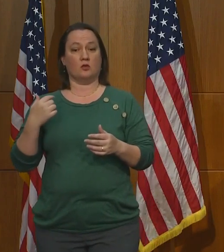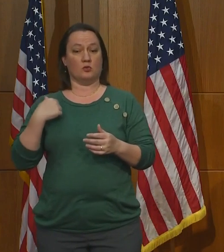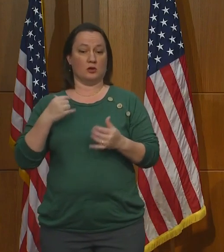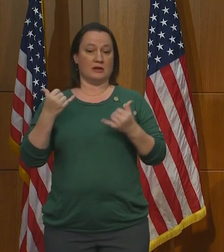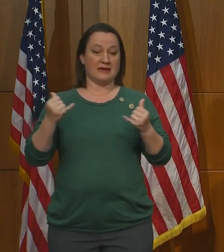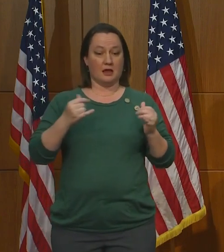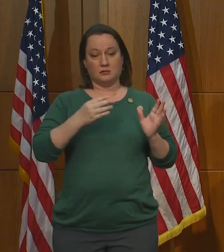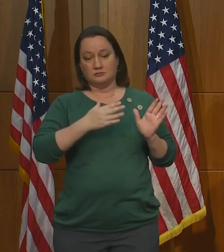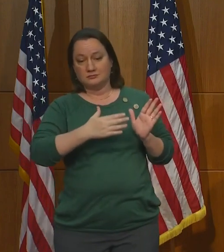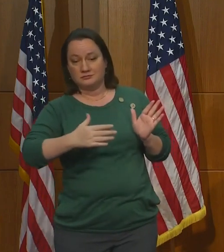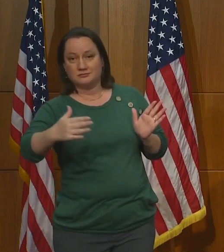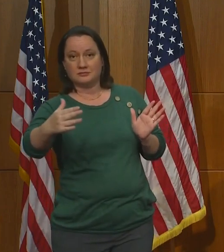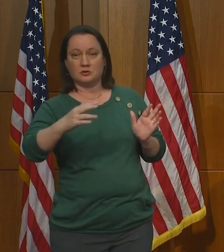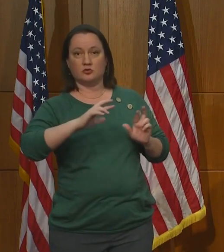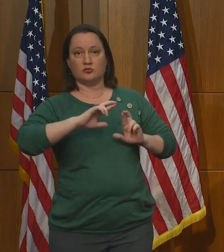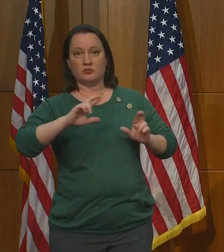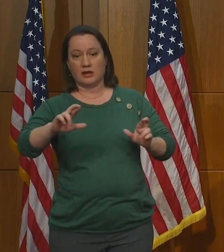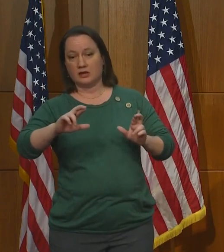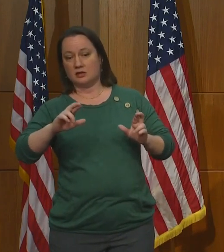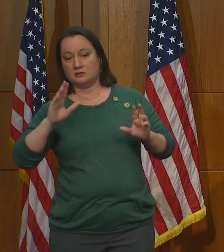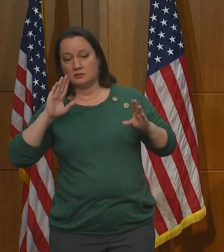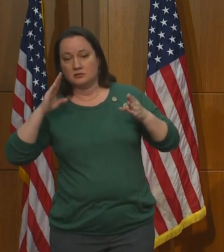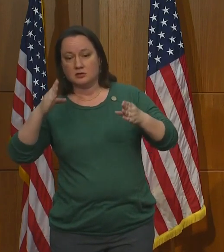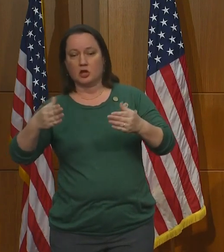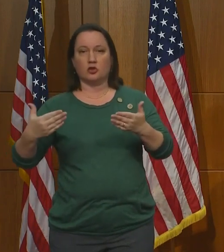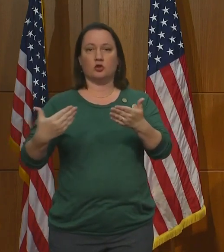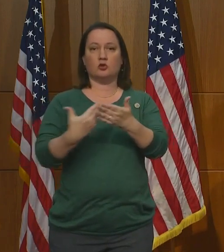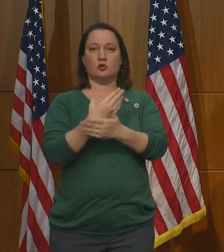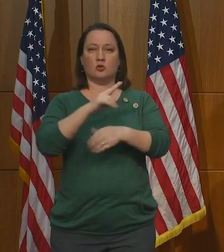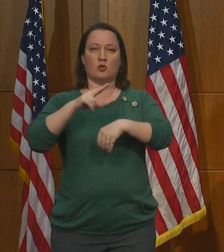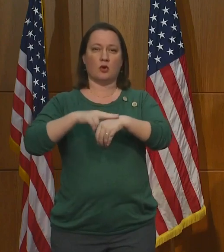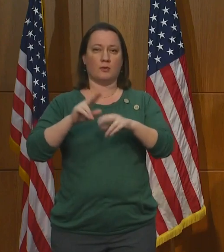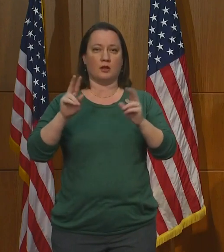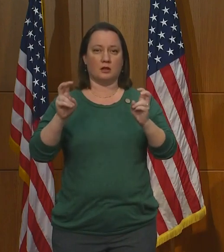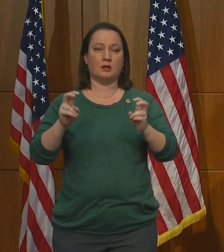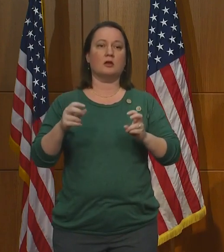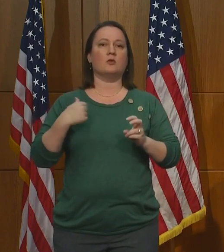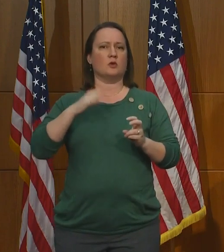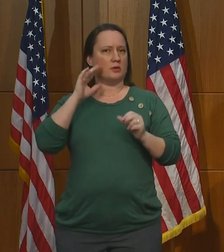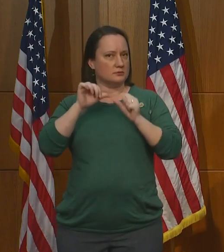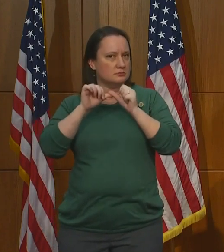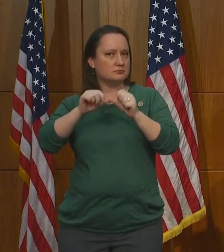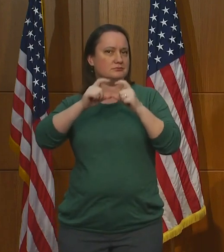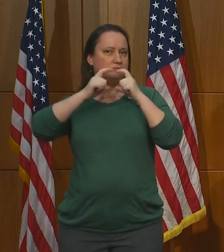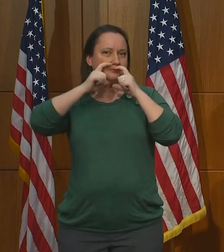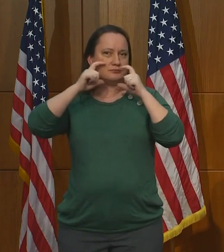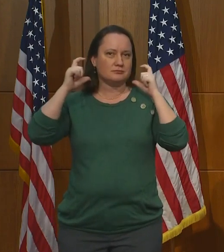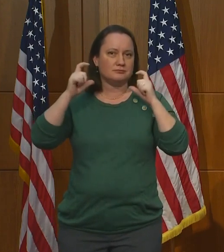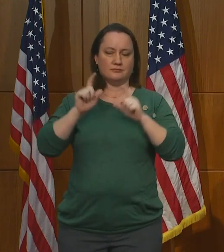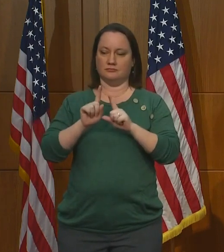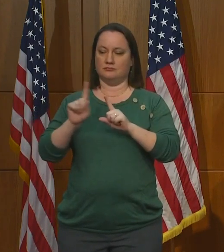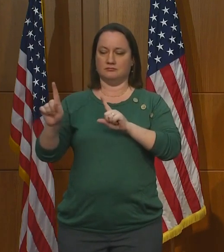THAT- WE ARE WORKING TOWARD THE NEW NORMAL WE NEED TO CONTINUE-